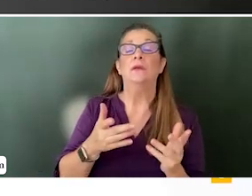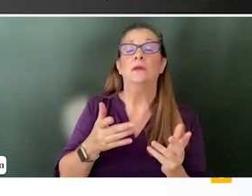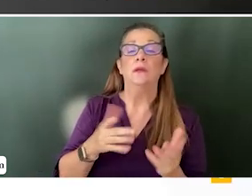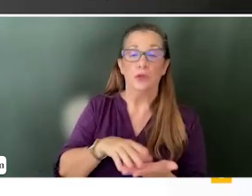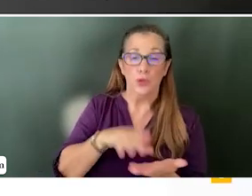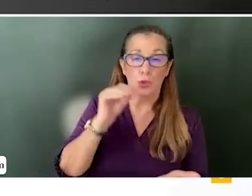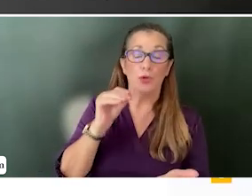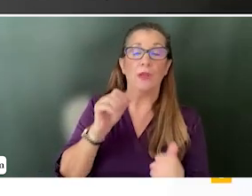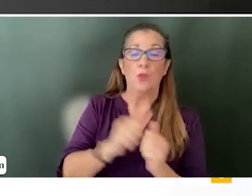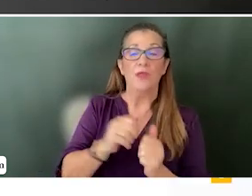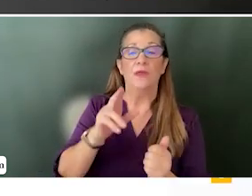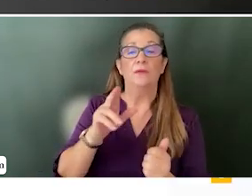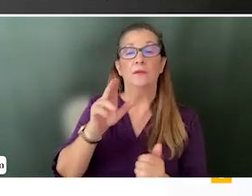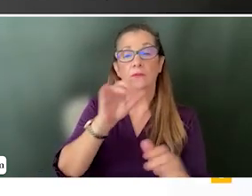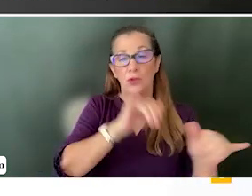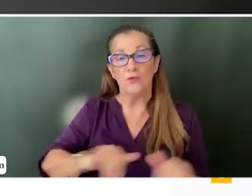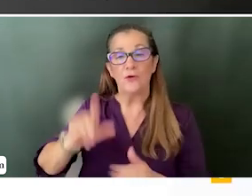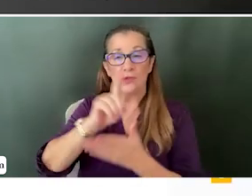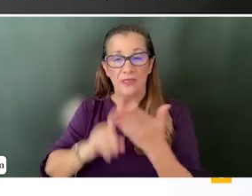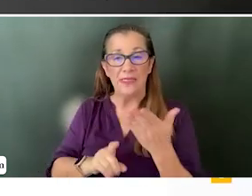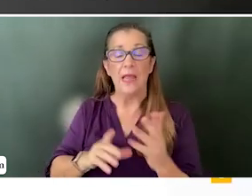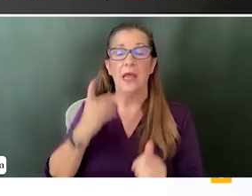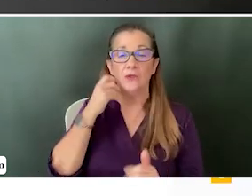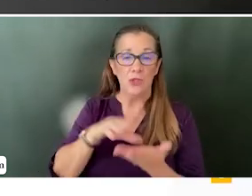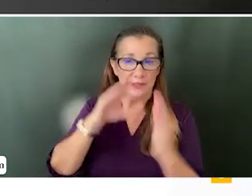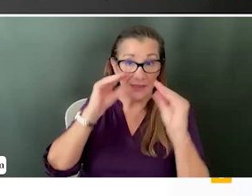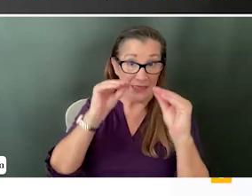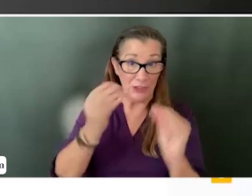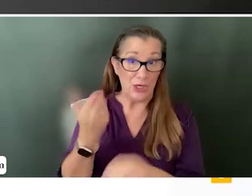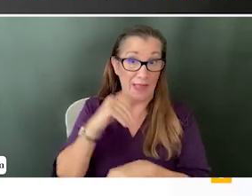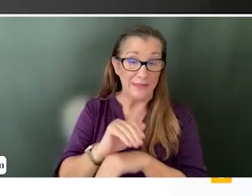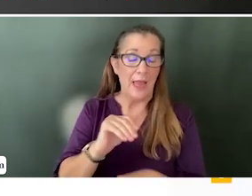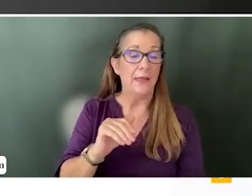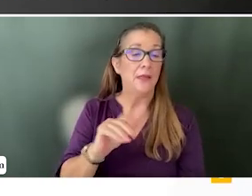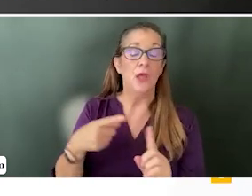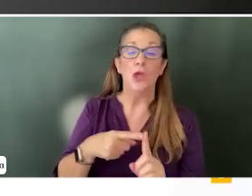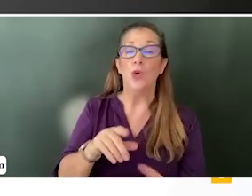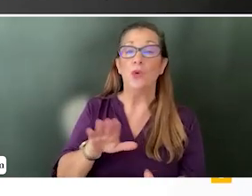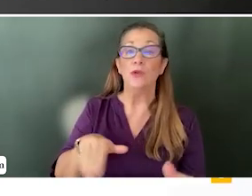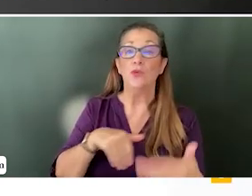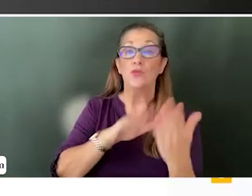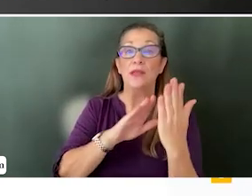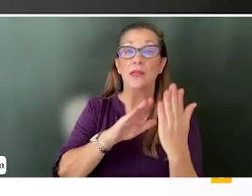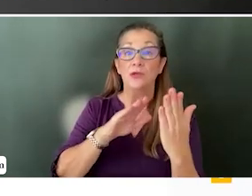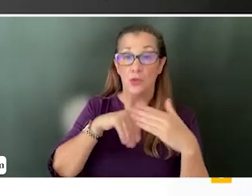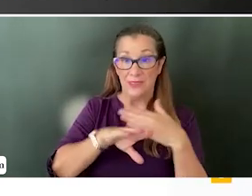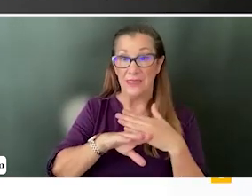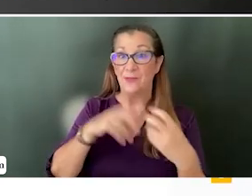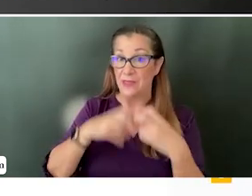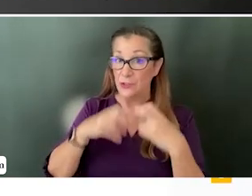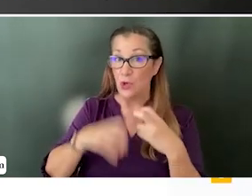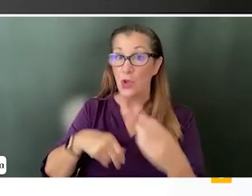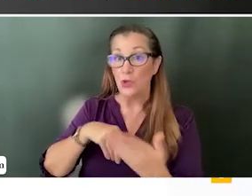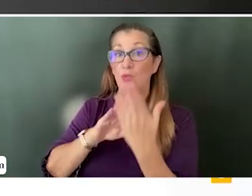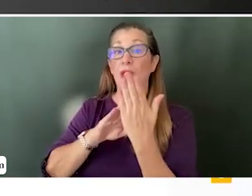Um, and so what I was just teaching some of my students last night is when you run into an accessibility issue or you run into something with a need,